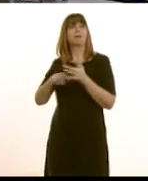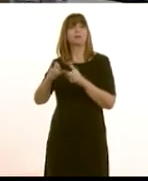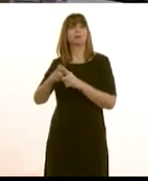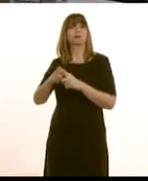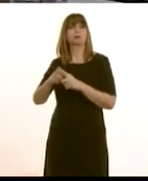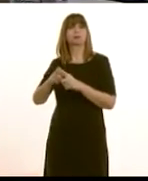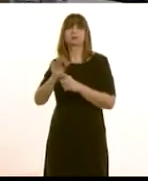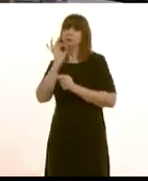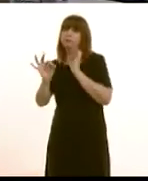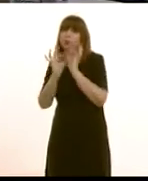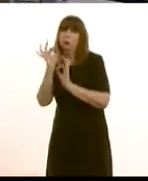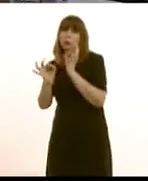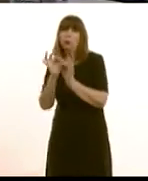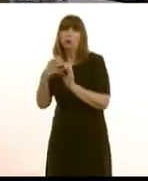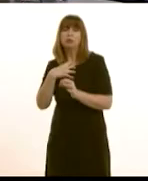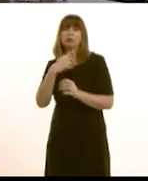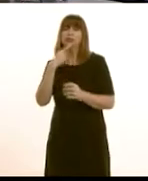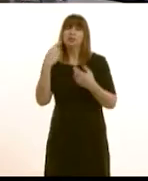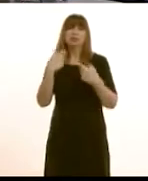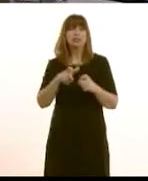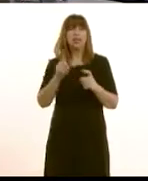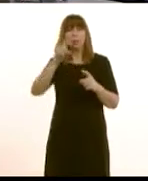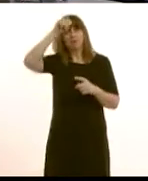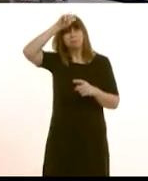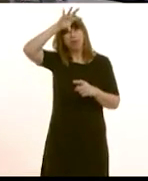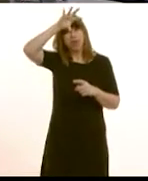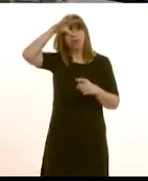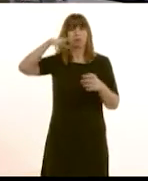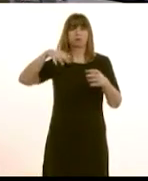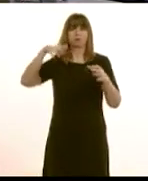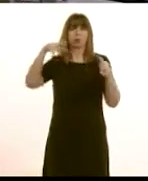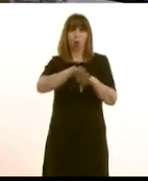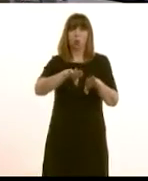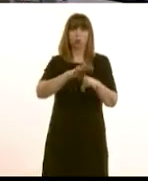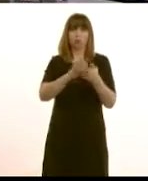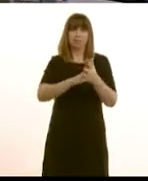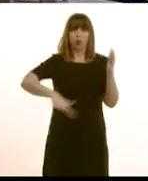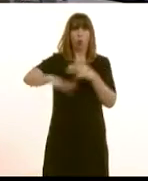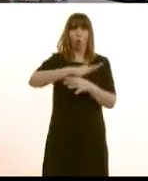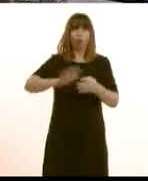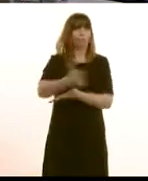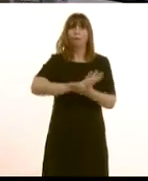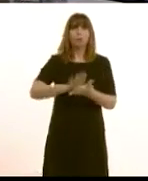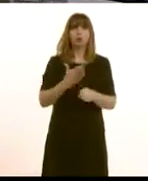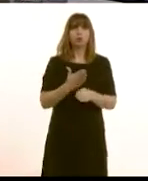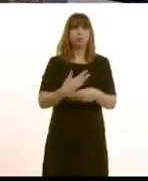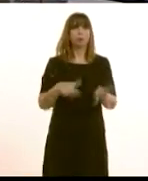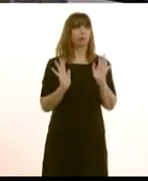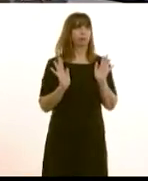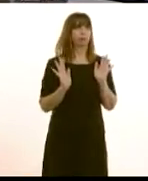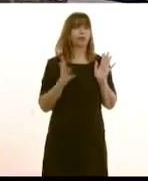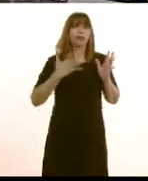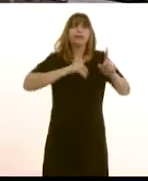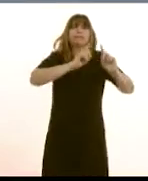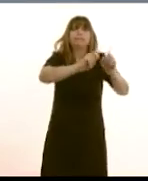of Wales that are still suffering as a result of colliery closures. It was very honest of him to acknowledge that, given that it was his party that imposed them in the first place.